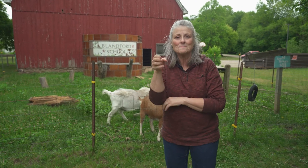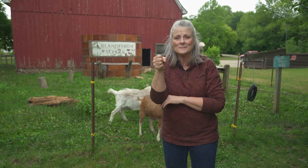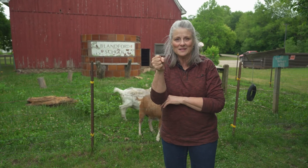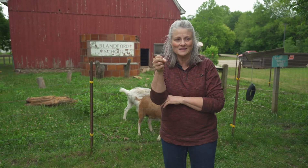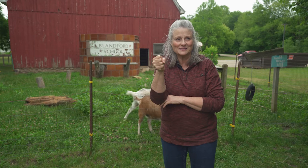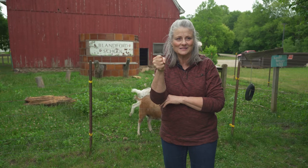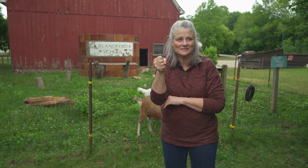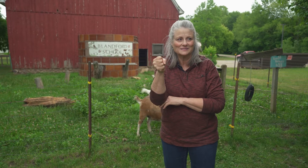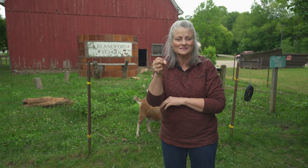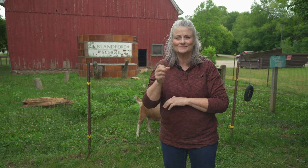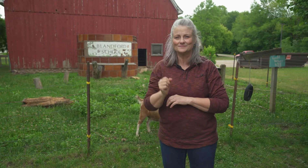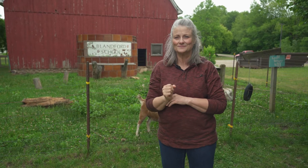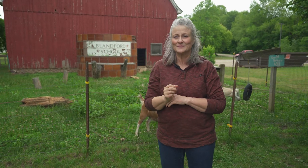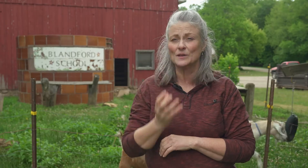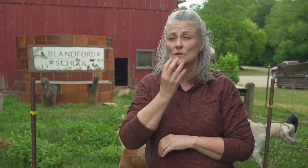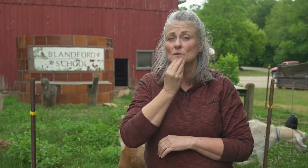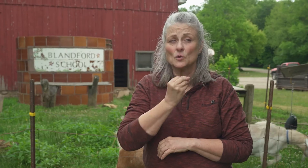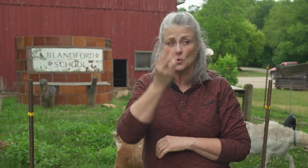And the sign for milk is like this.